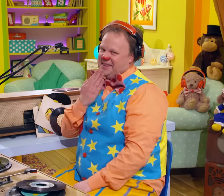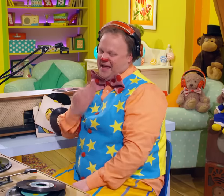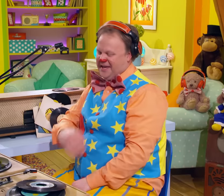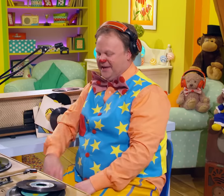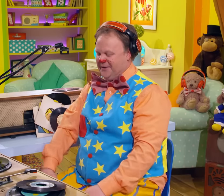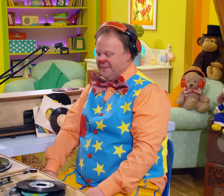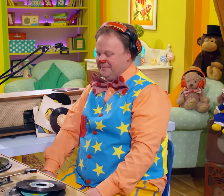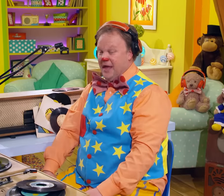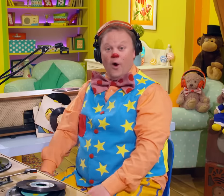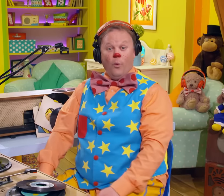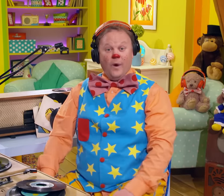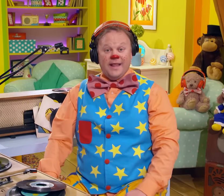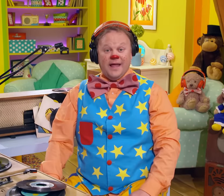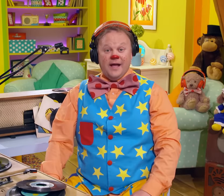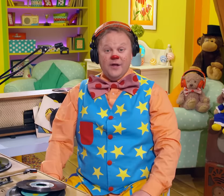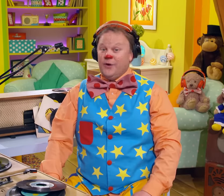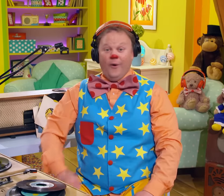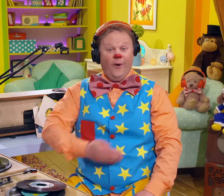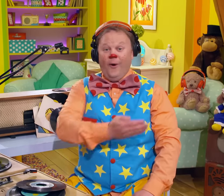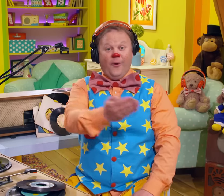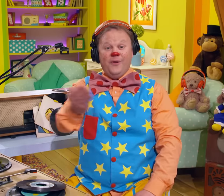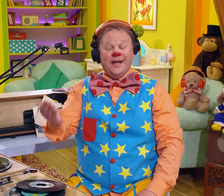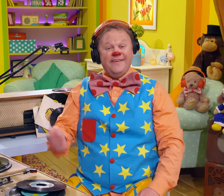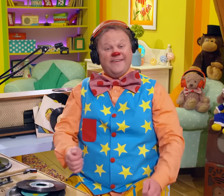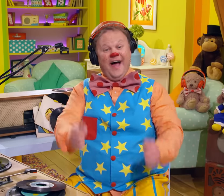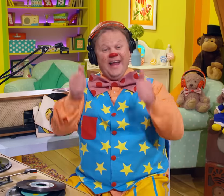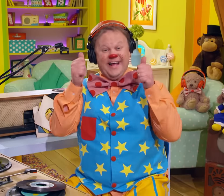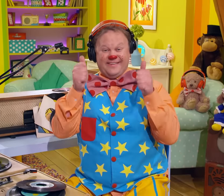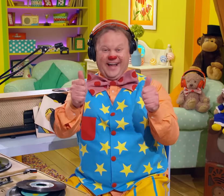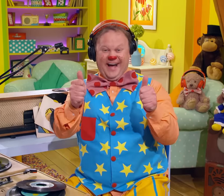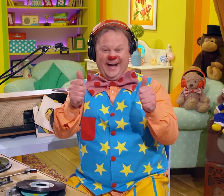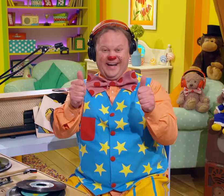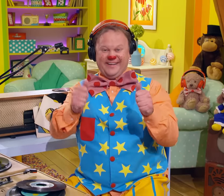thank you we think you're all shining stars